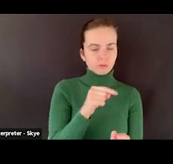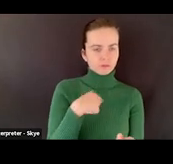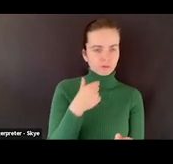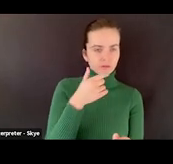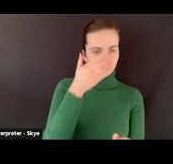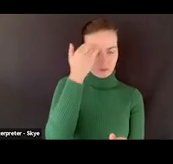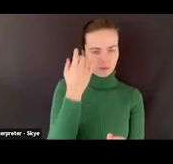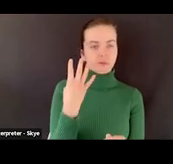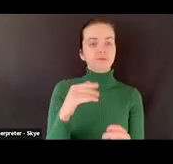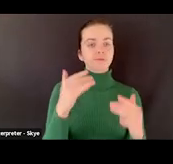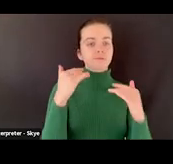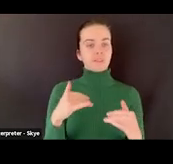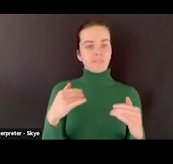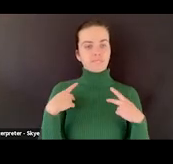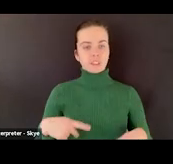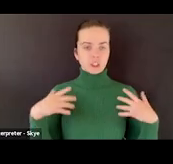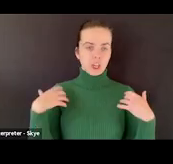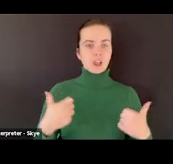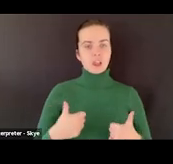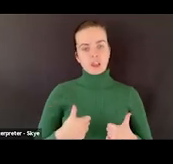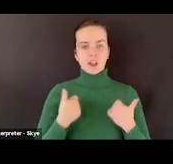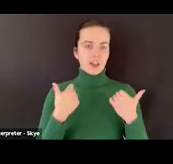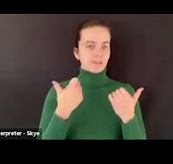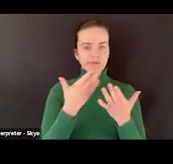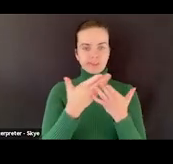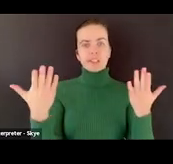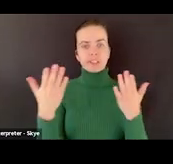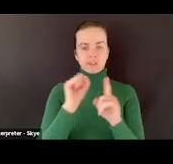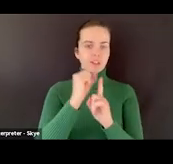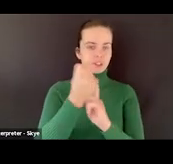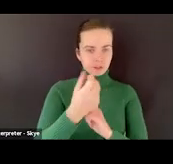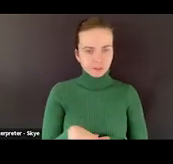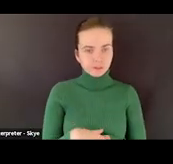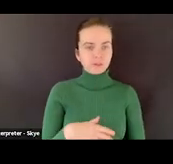And then physical health, life circumstances get in the way. This included chronic conditions,